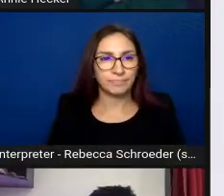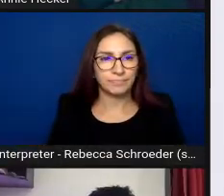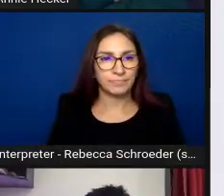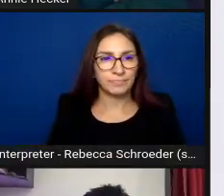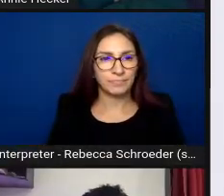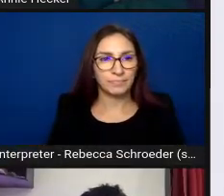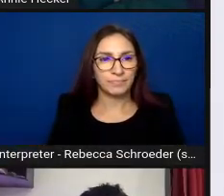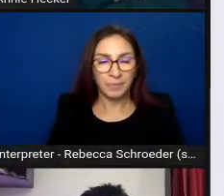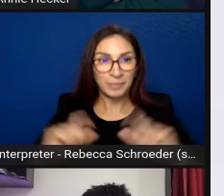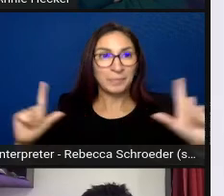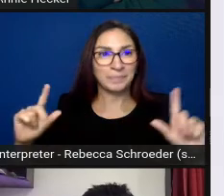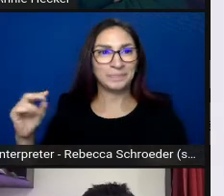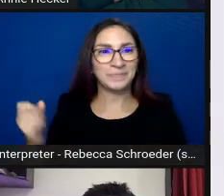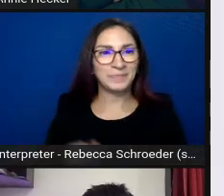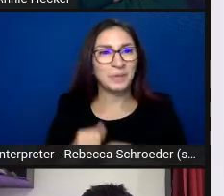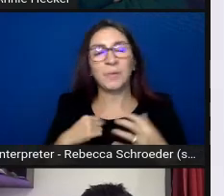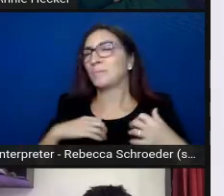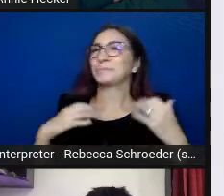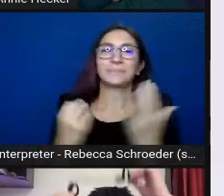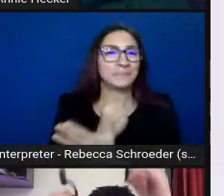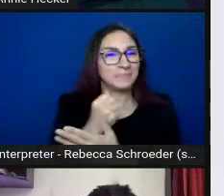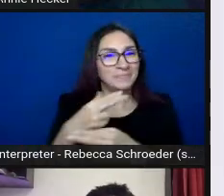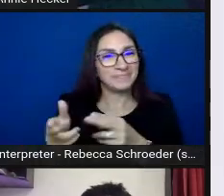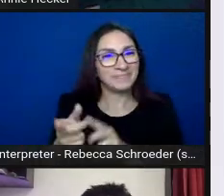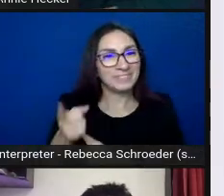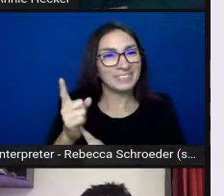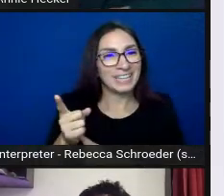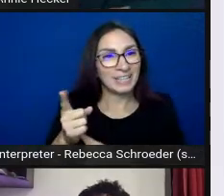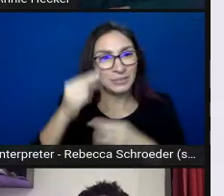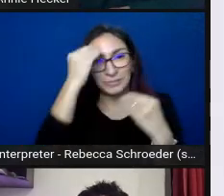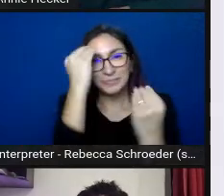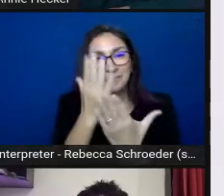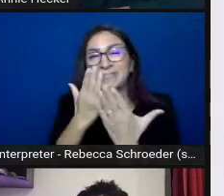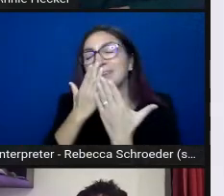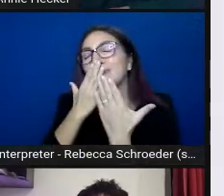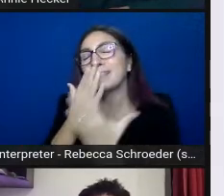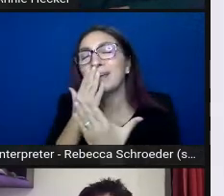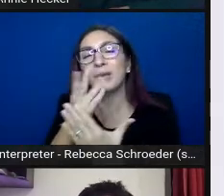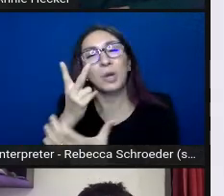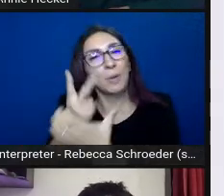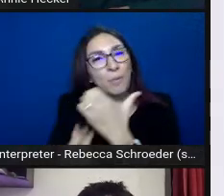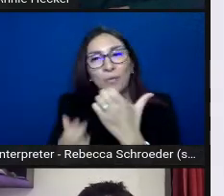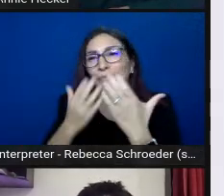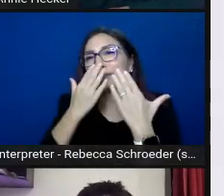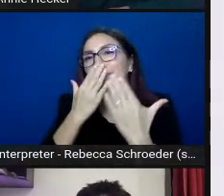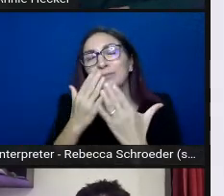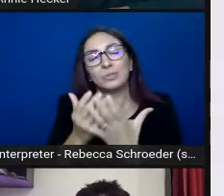I just want to take a second to thank you both so much for your presentation.